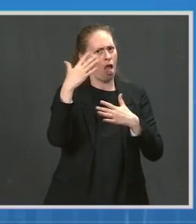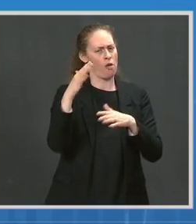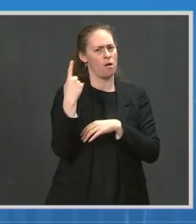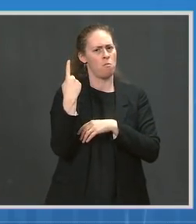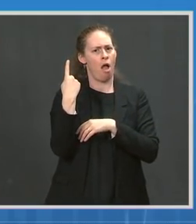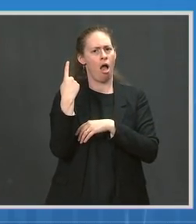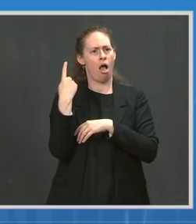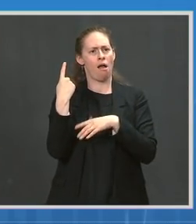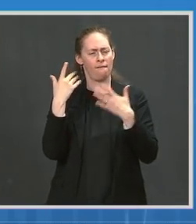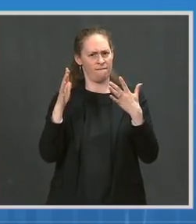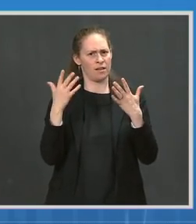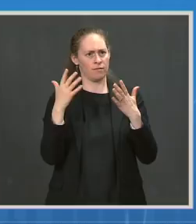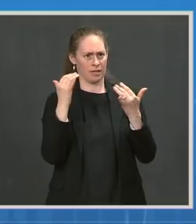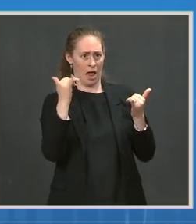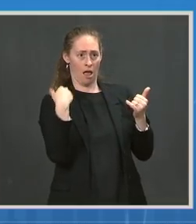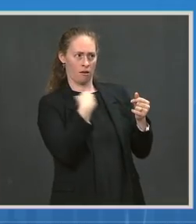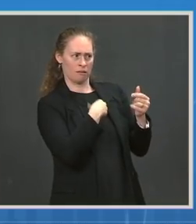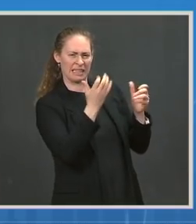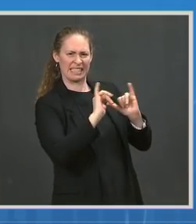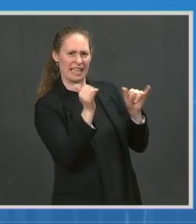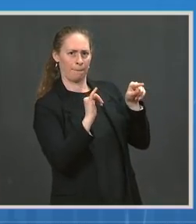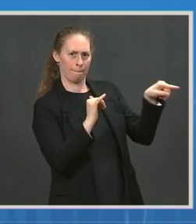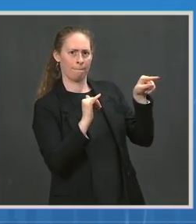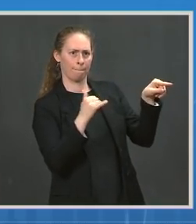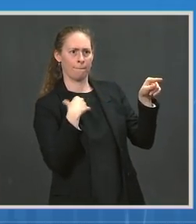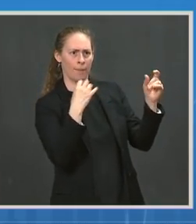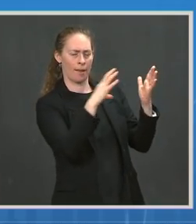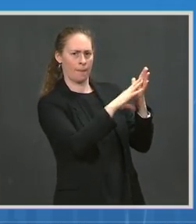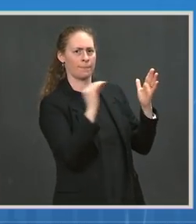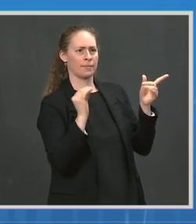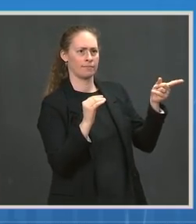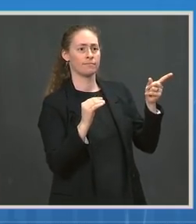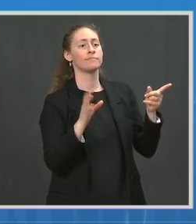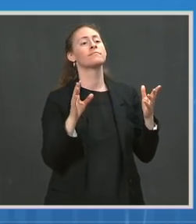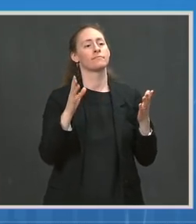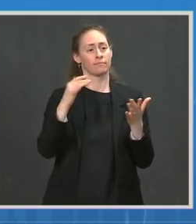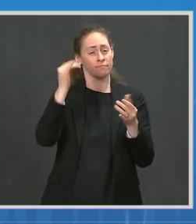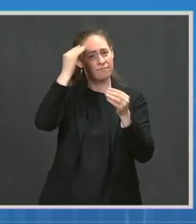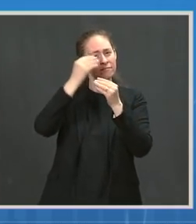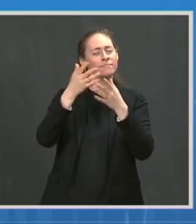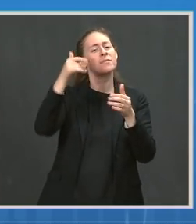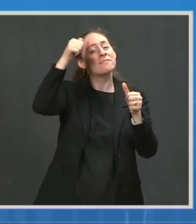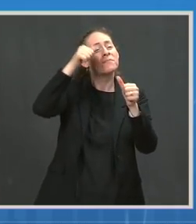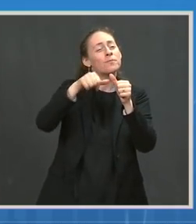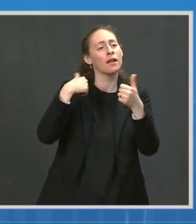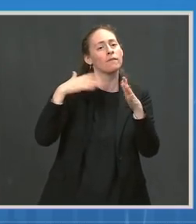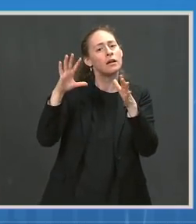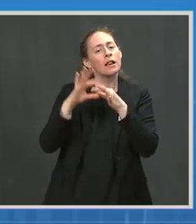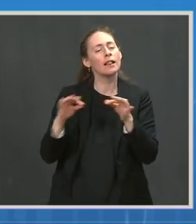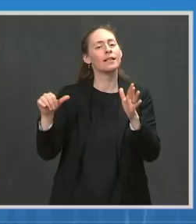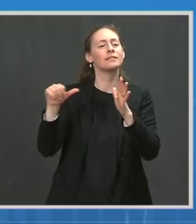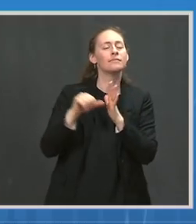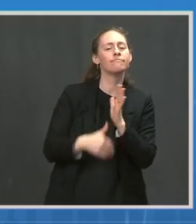If you remember what I have said on multiple press conferences, that every time and every day you get more and more people